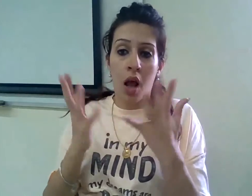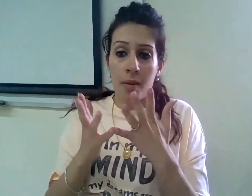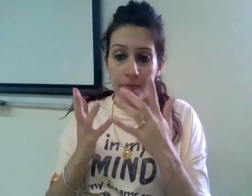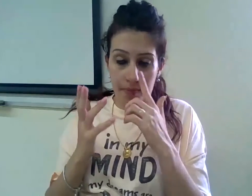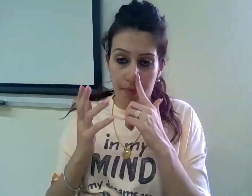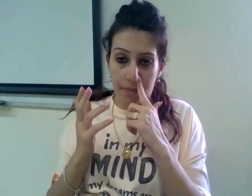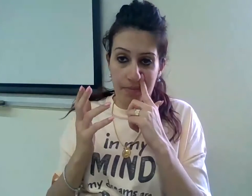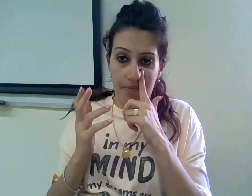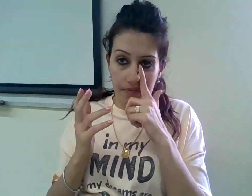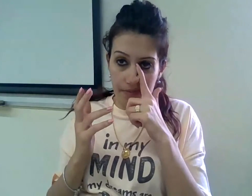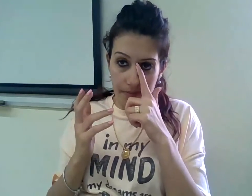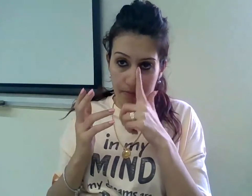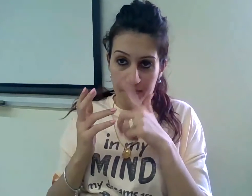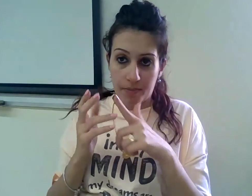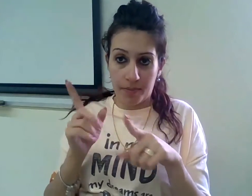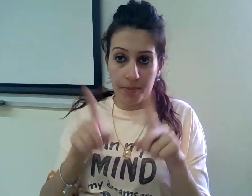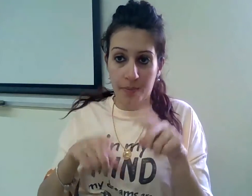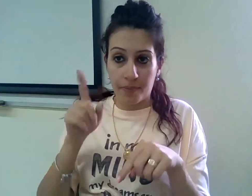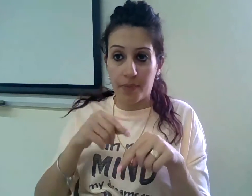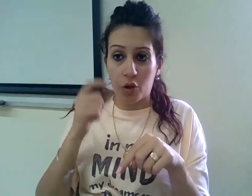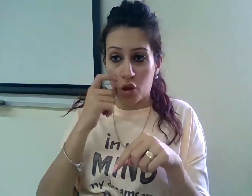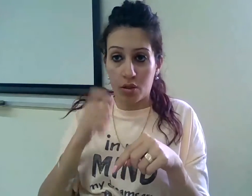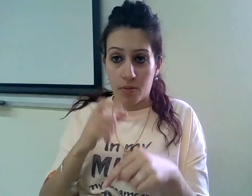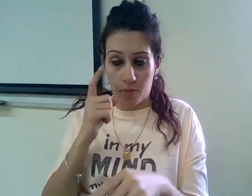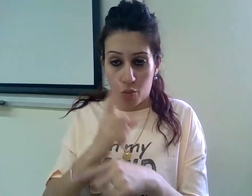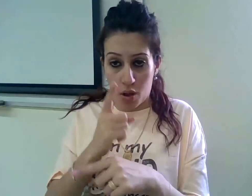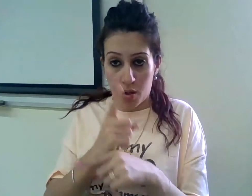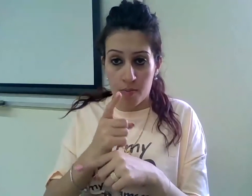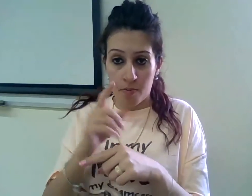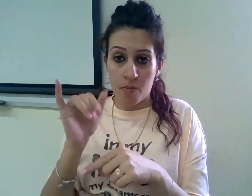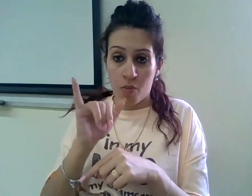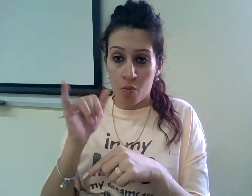a lot of the things that are happening are up to the school.